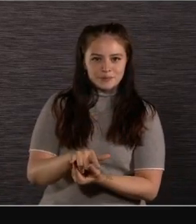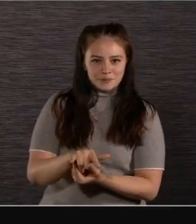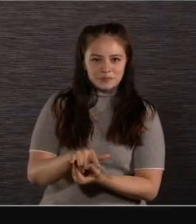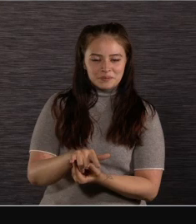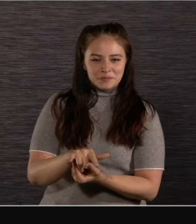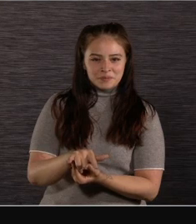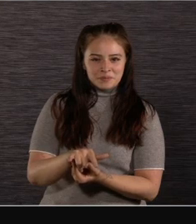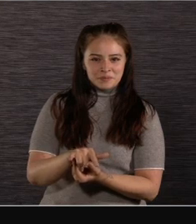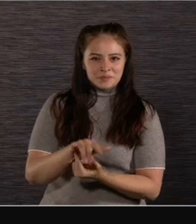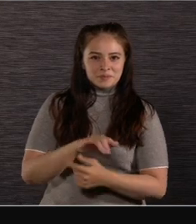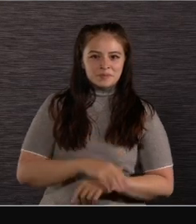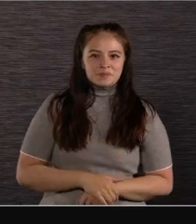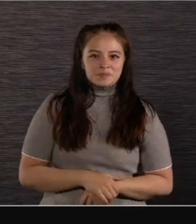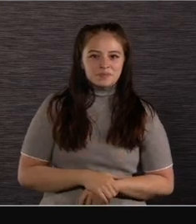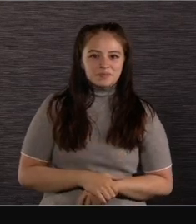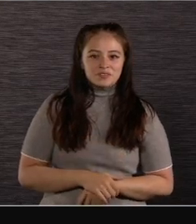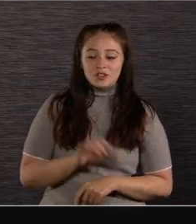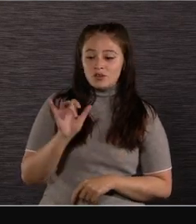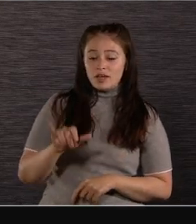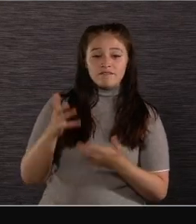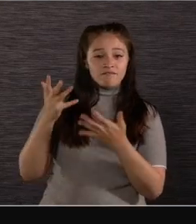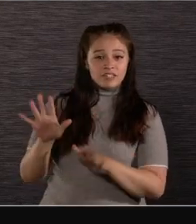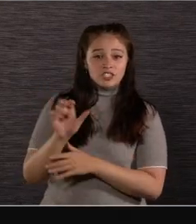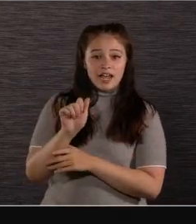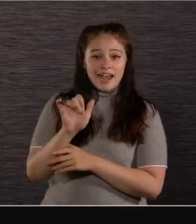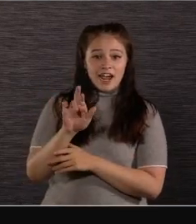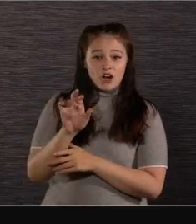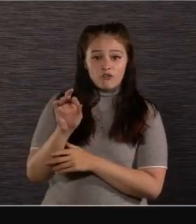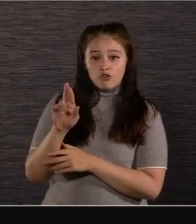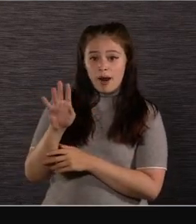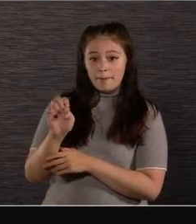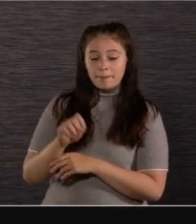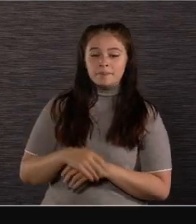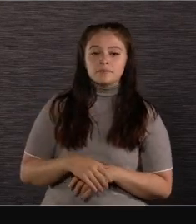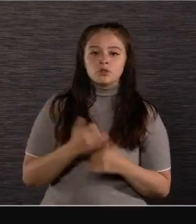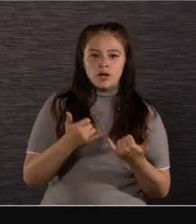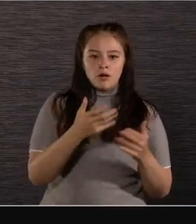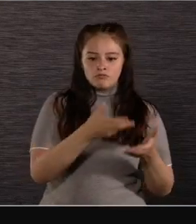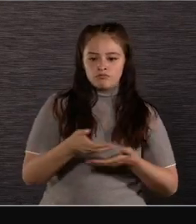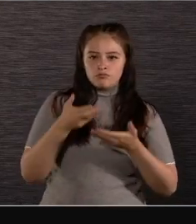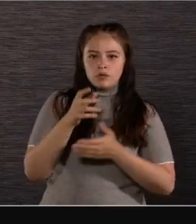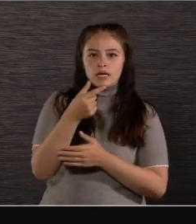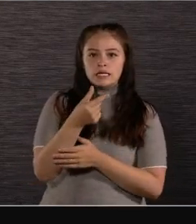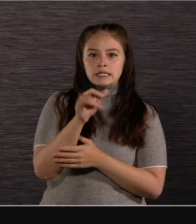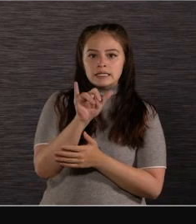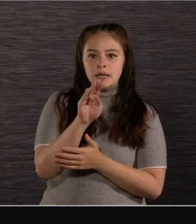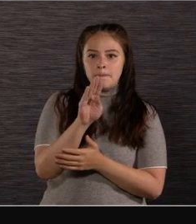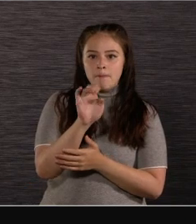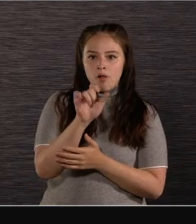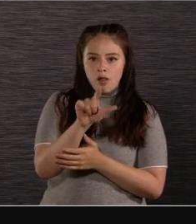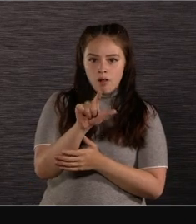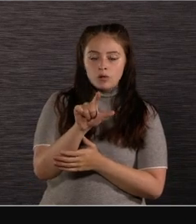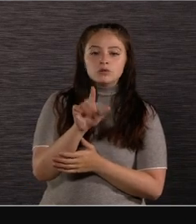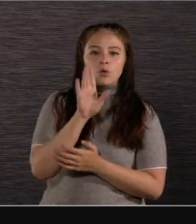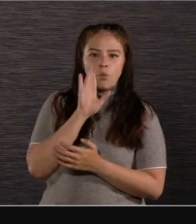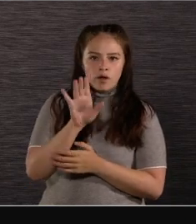we have the air frame complete. Now I'm going to bring out the gimbal, which is a three axis stabilization